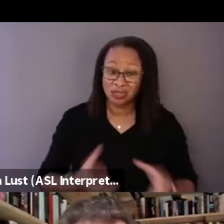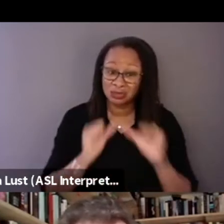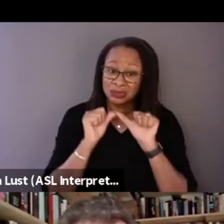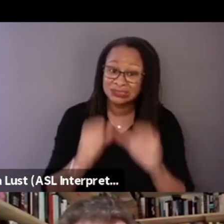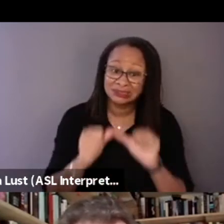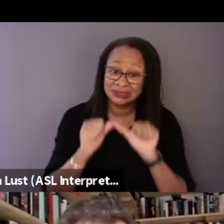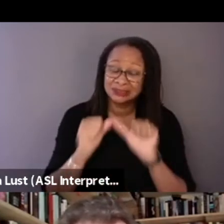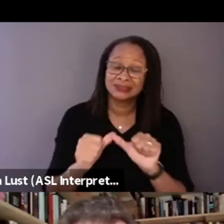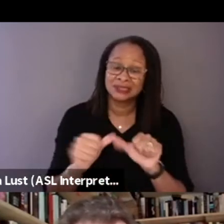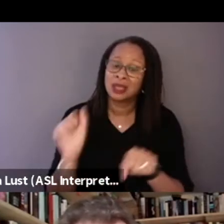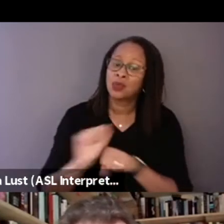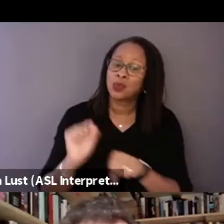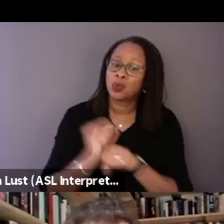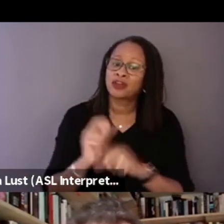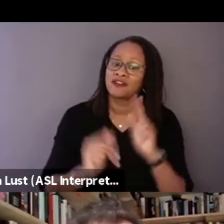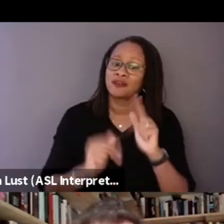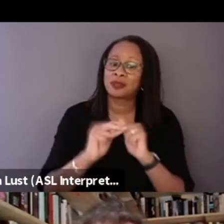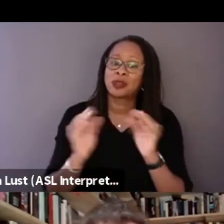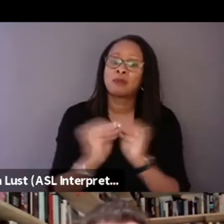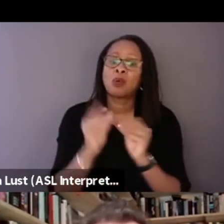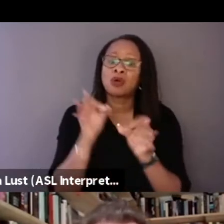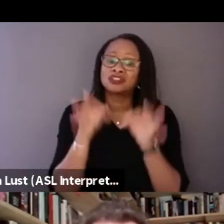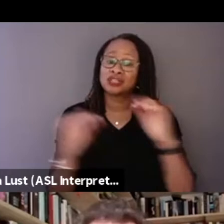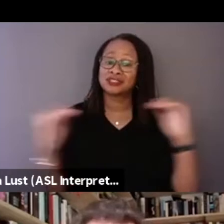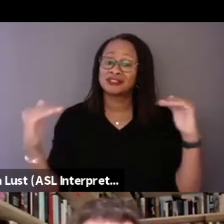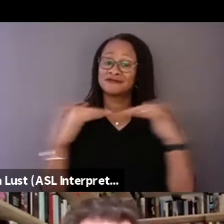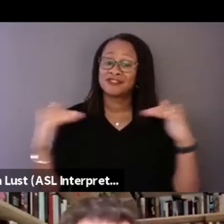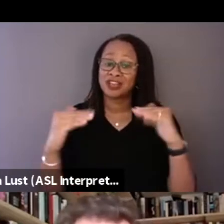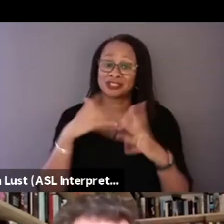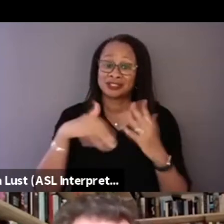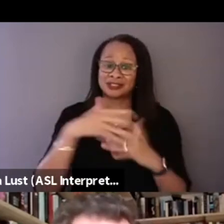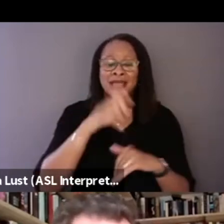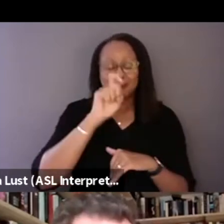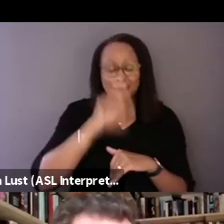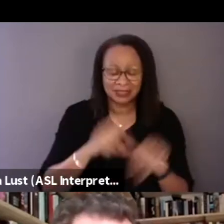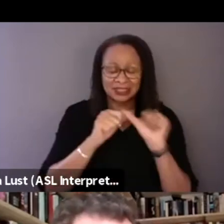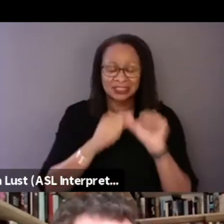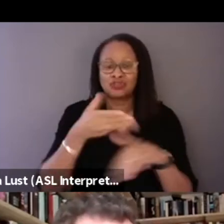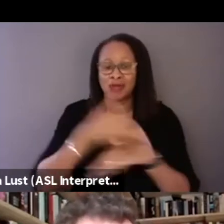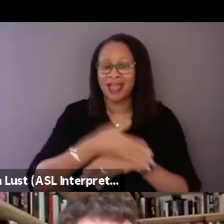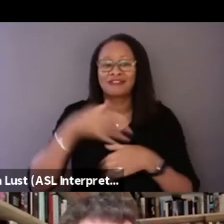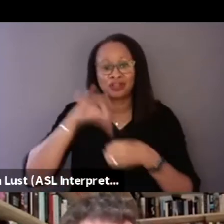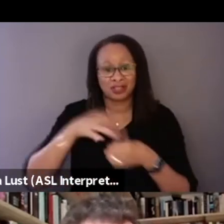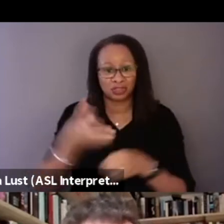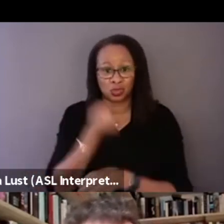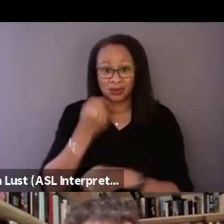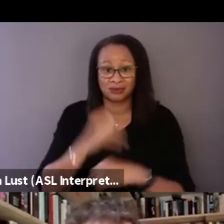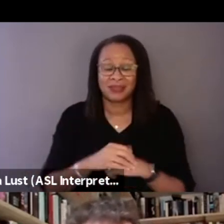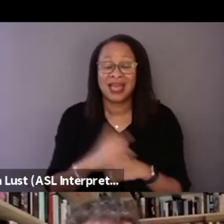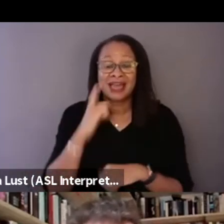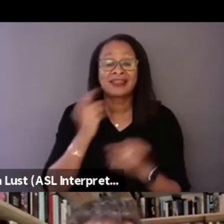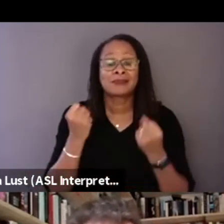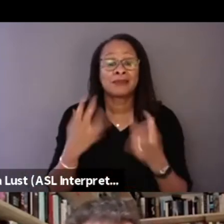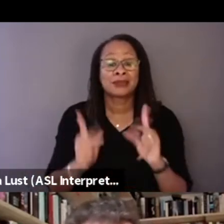the work of building a more just society must continue after the election is won. And I think a lot of people learned that lesson